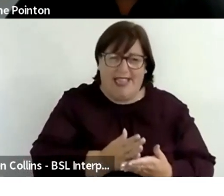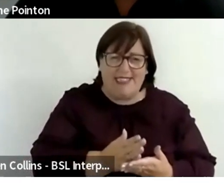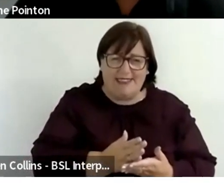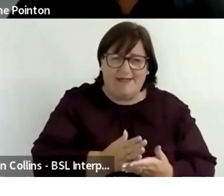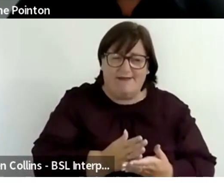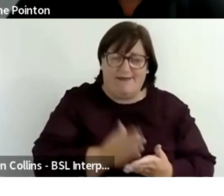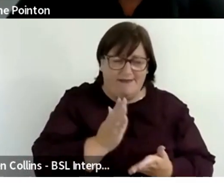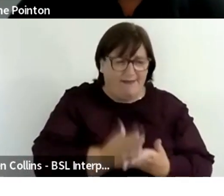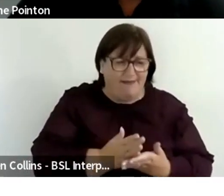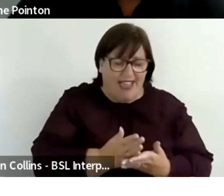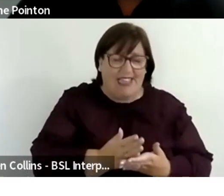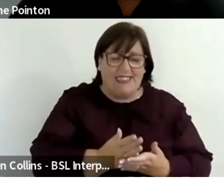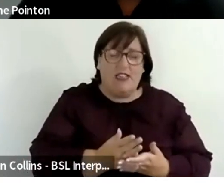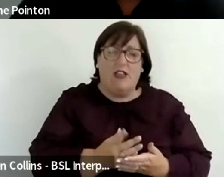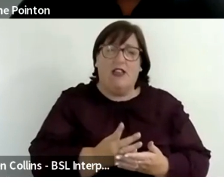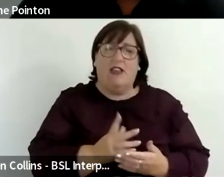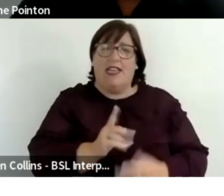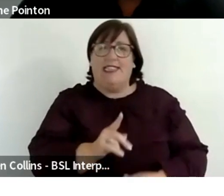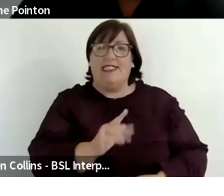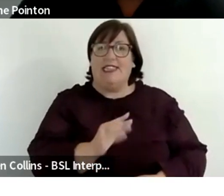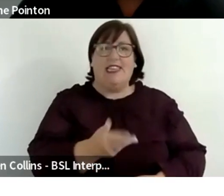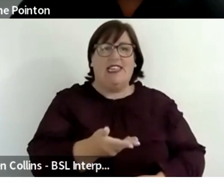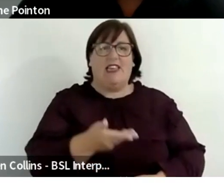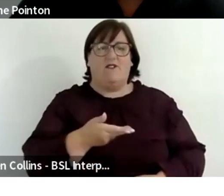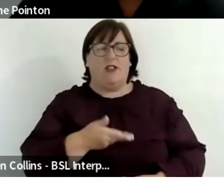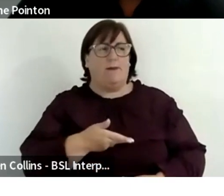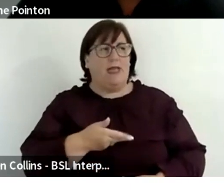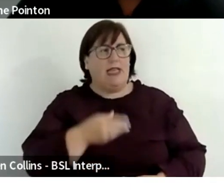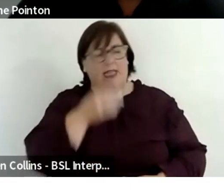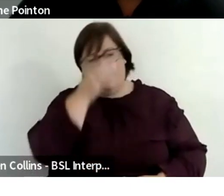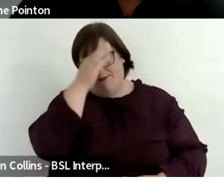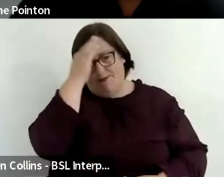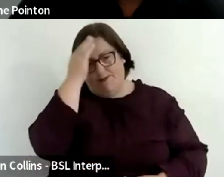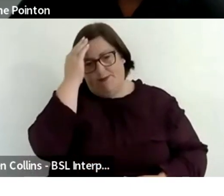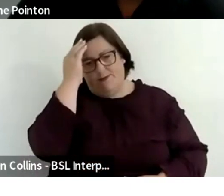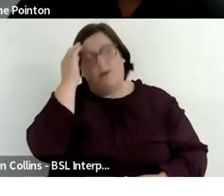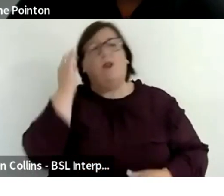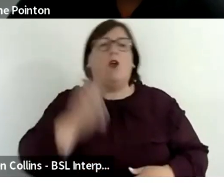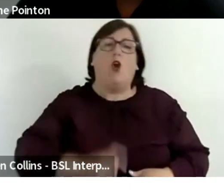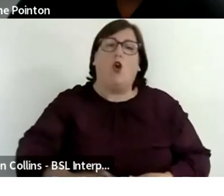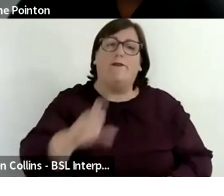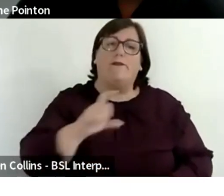It gives me the confidence to perform at my optimum,